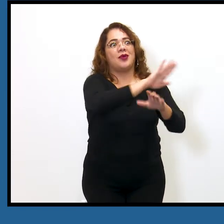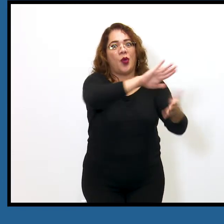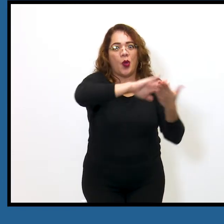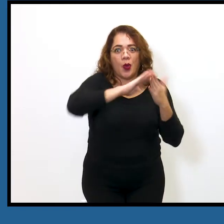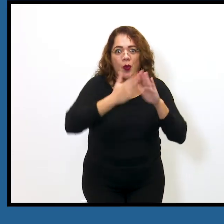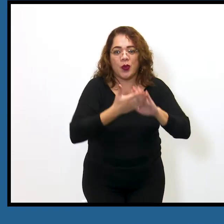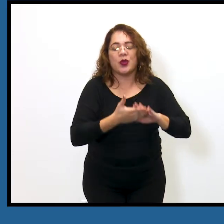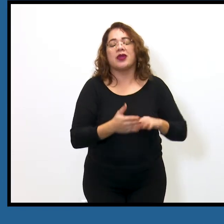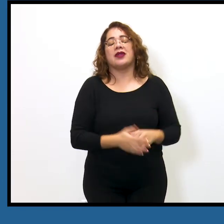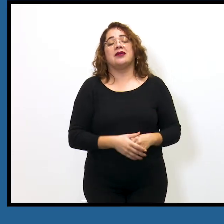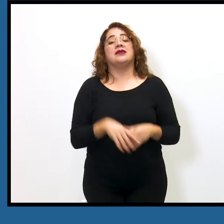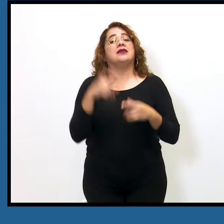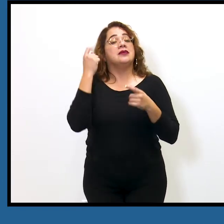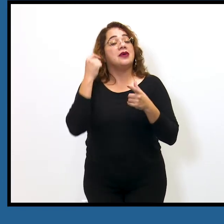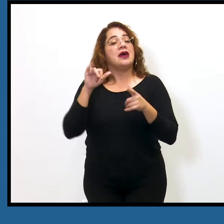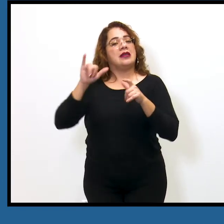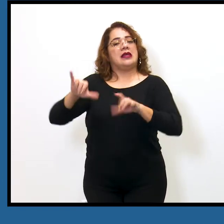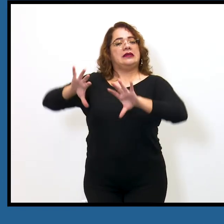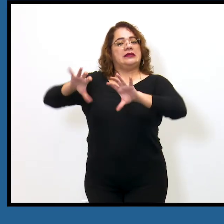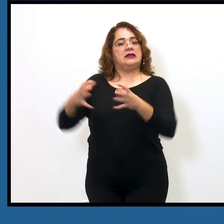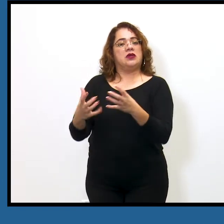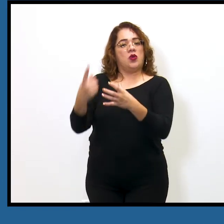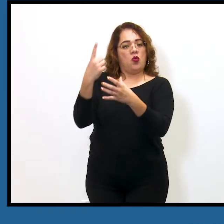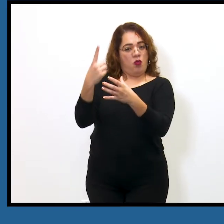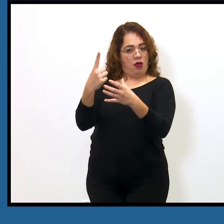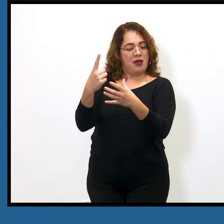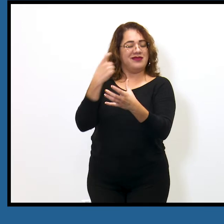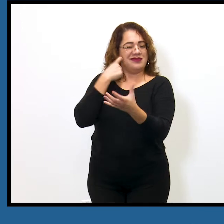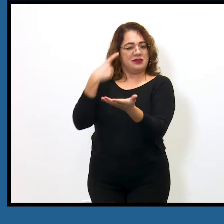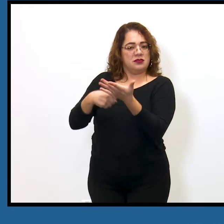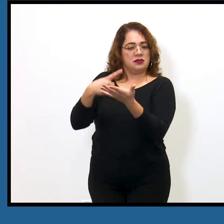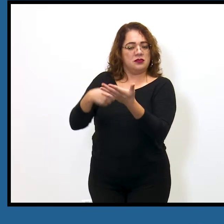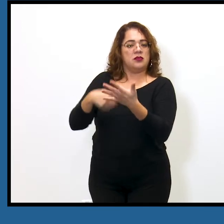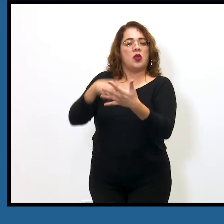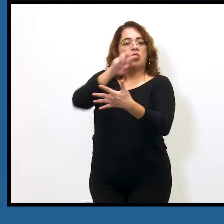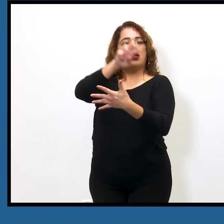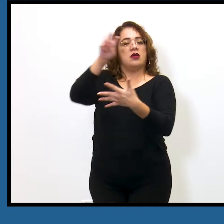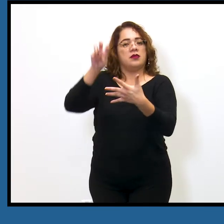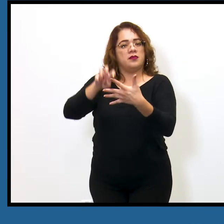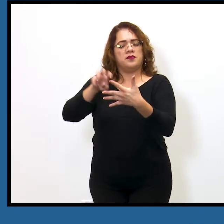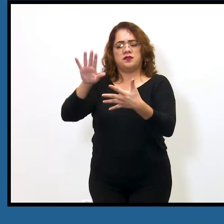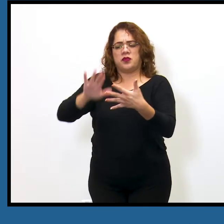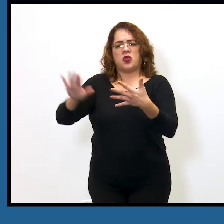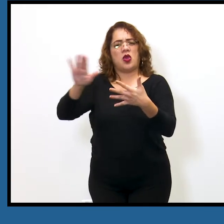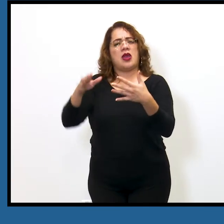to more groups in tier one and then you know moving into late spring to our general public